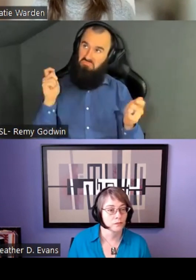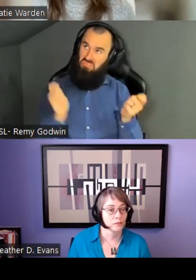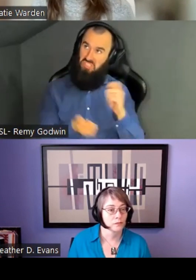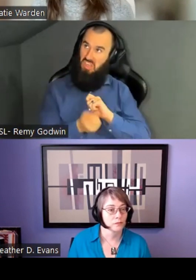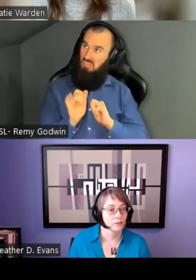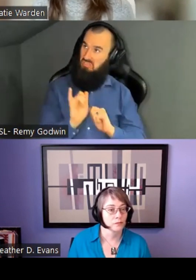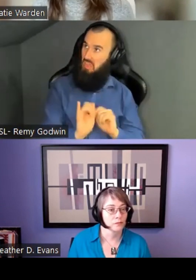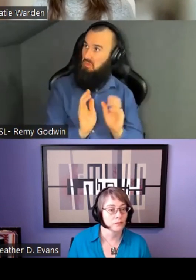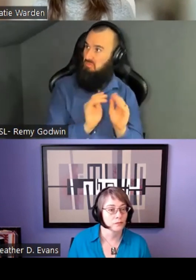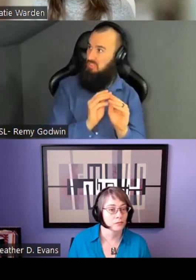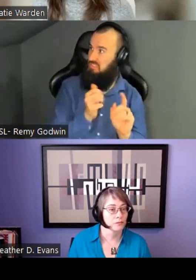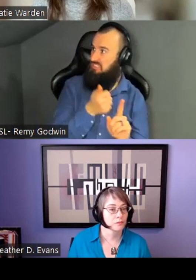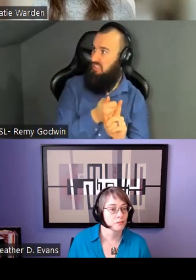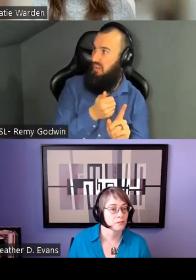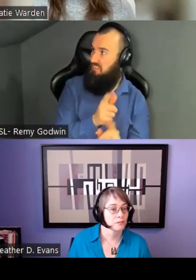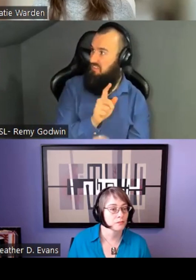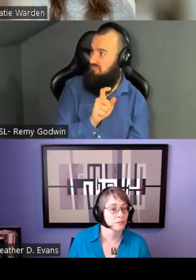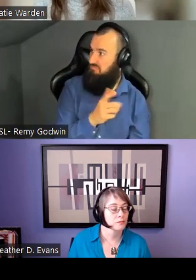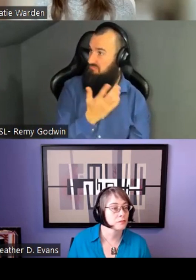Can people still communicate, brainstorm?